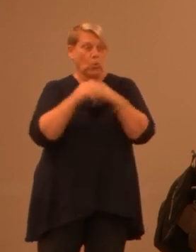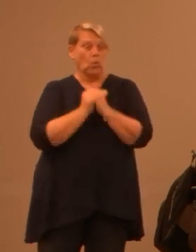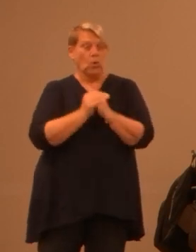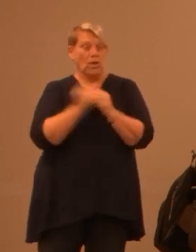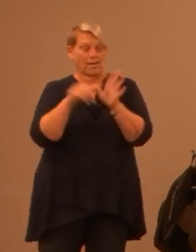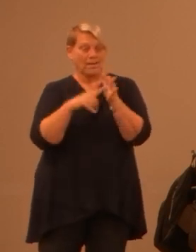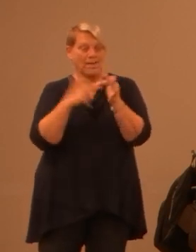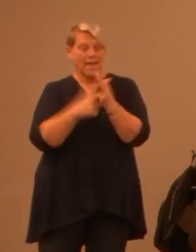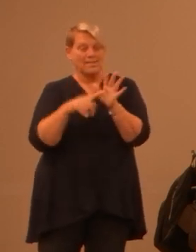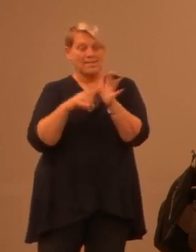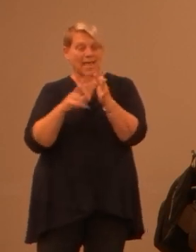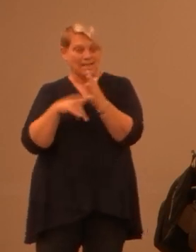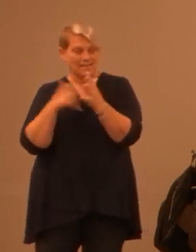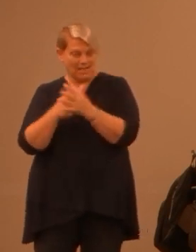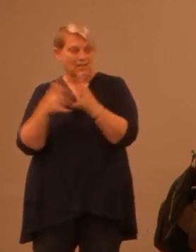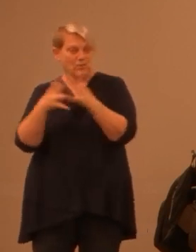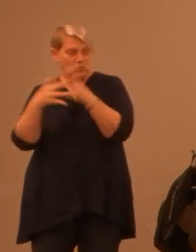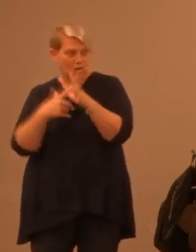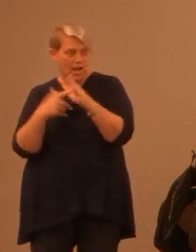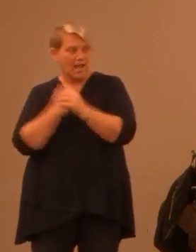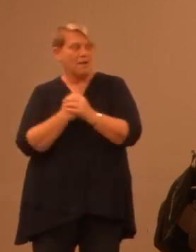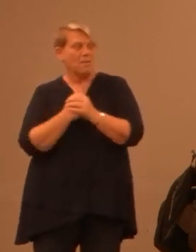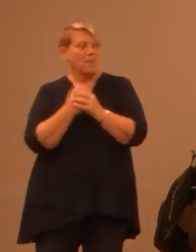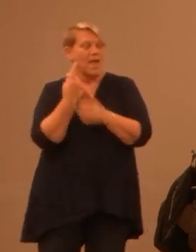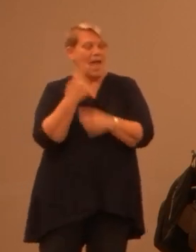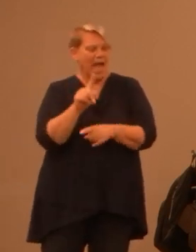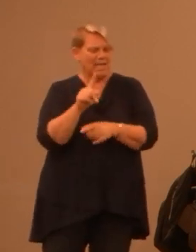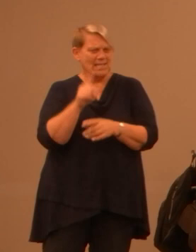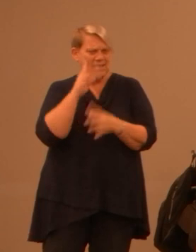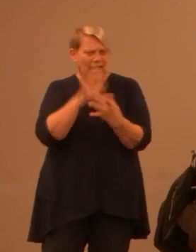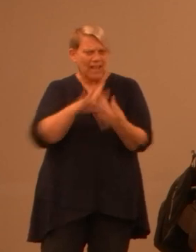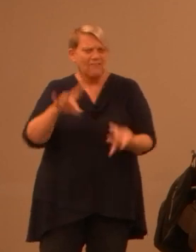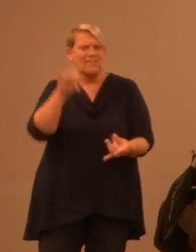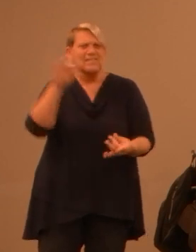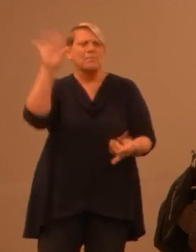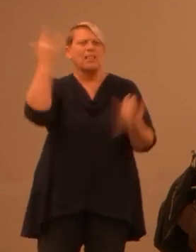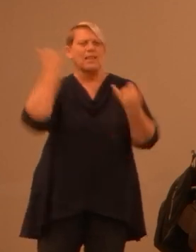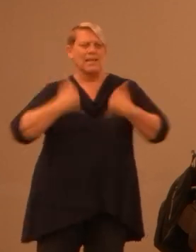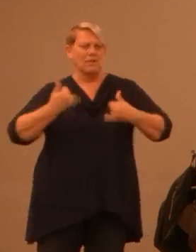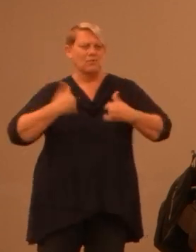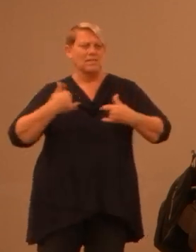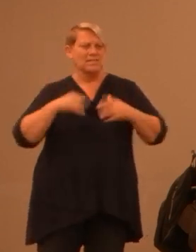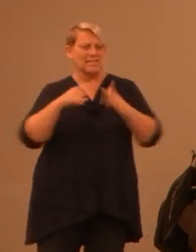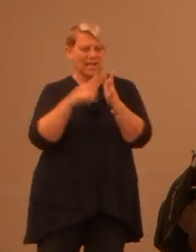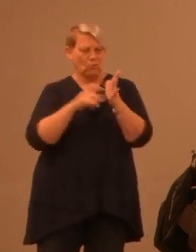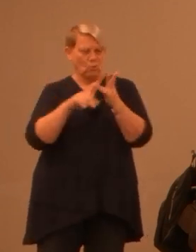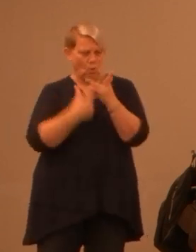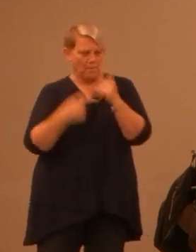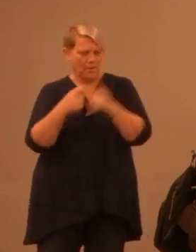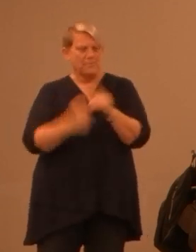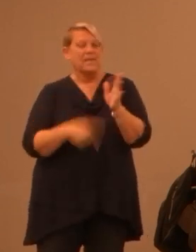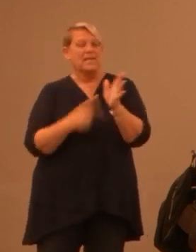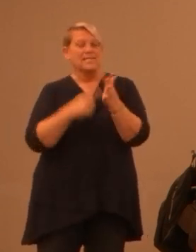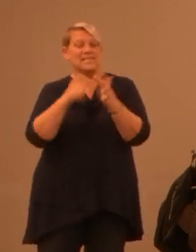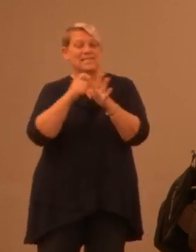Western Australia, Invisible Illnesses incorporated, TEDx Hobart, Northern